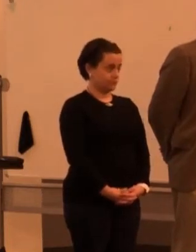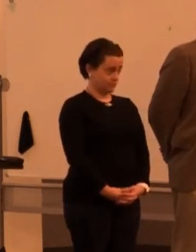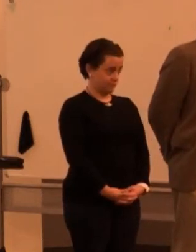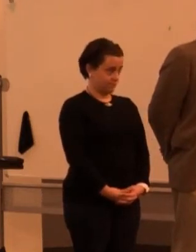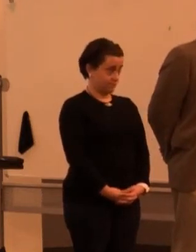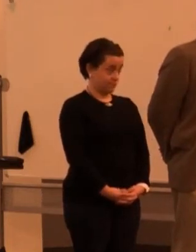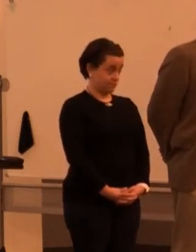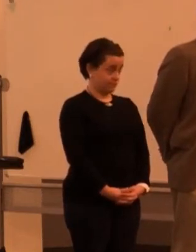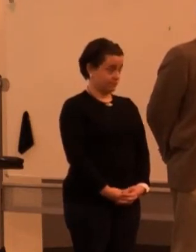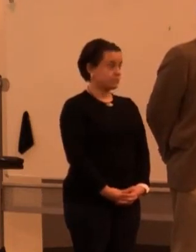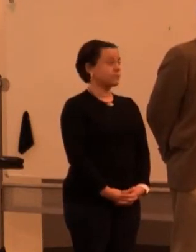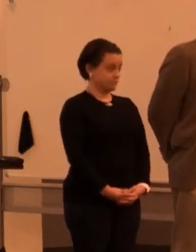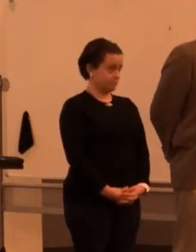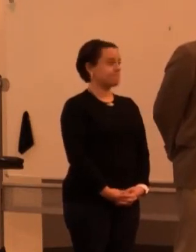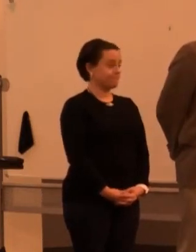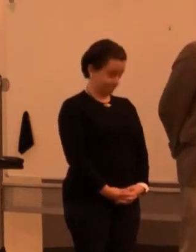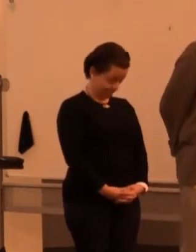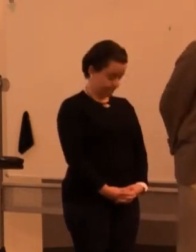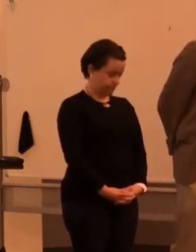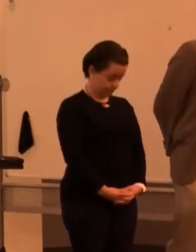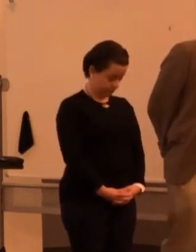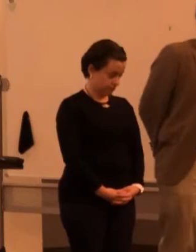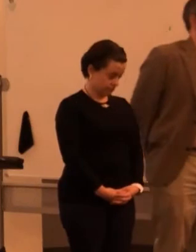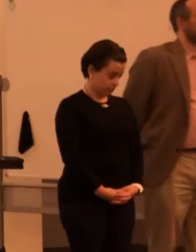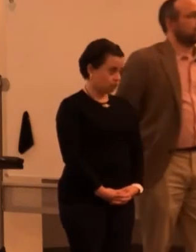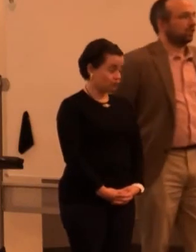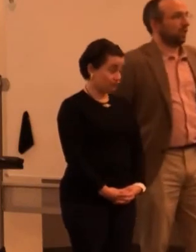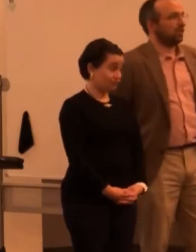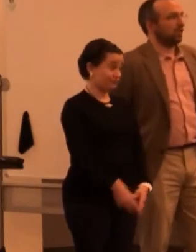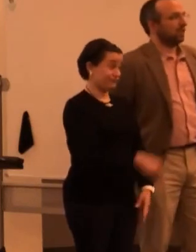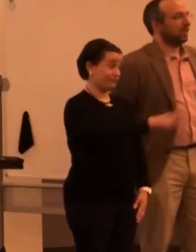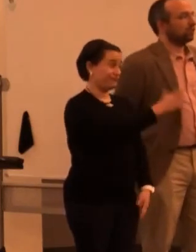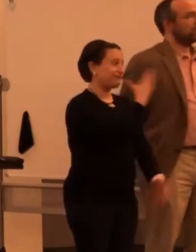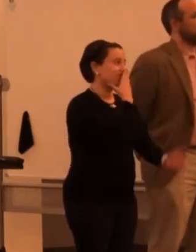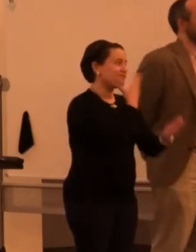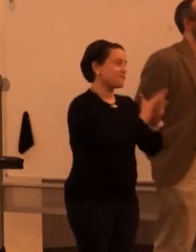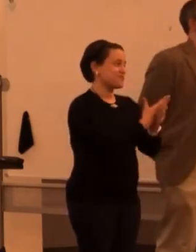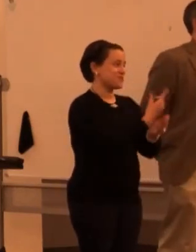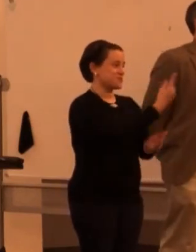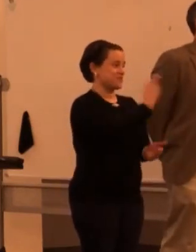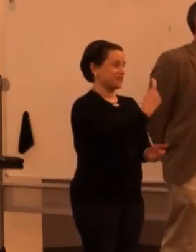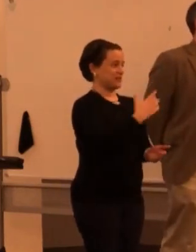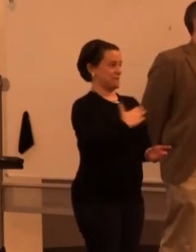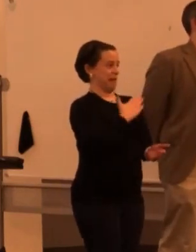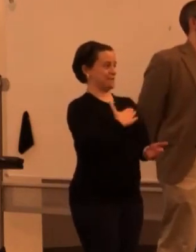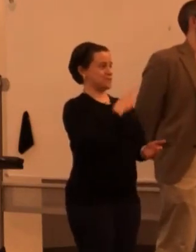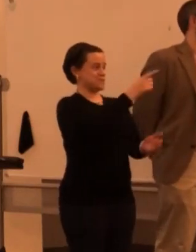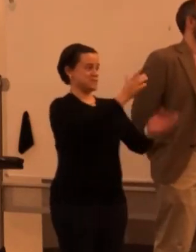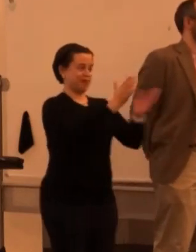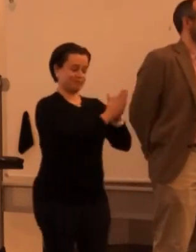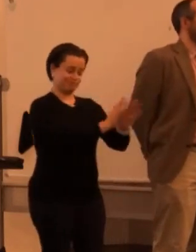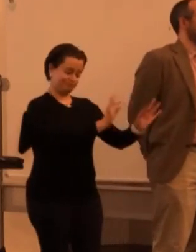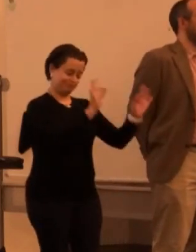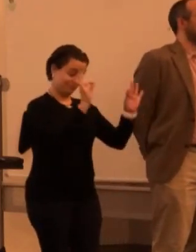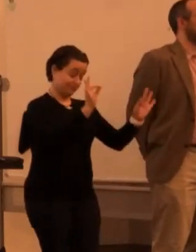if we miss that mark for the patent? Yes, it's a good question, I'm glad you raised it because you can, and you can do that whether or not